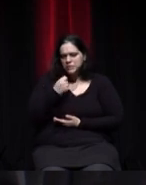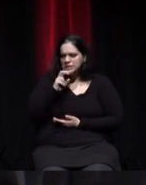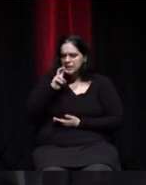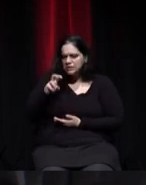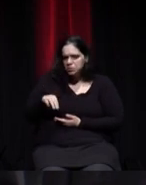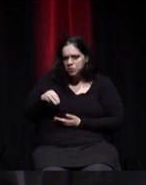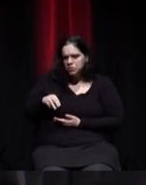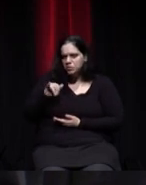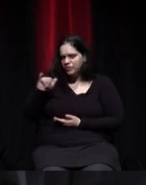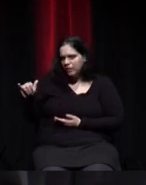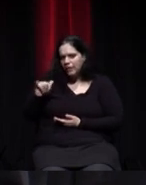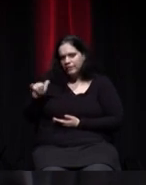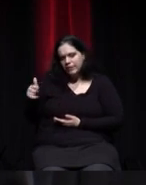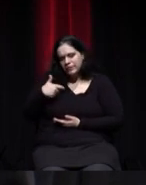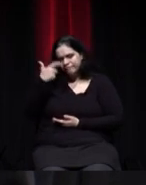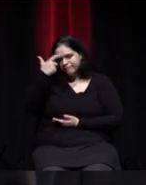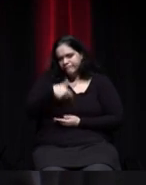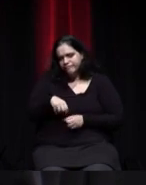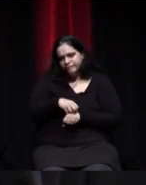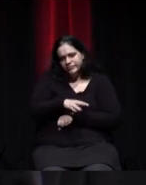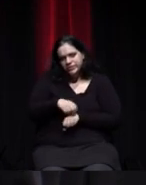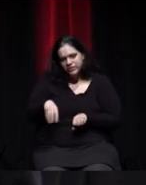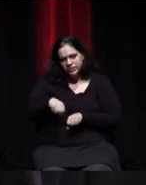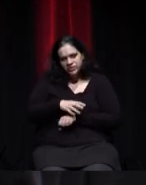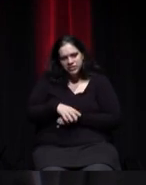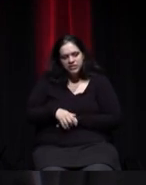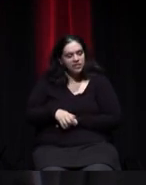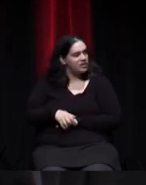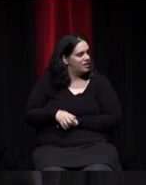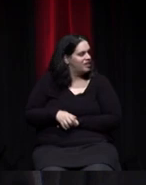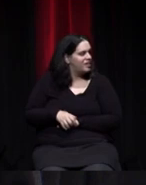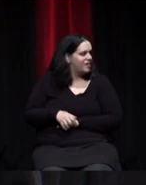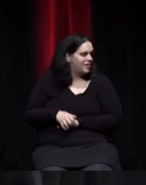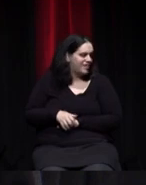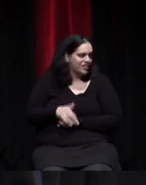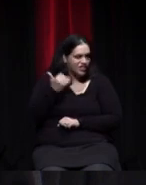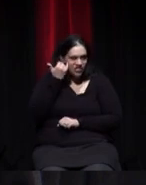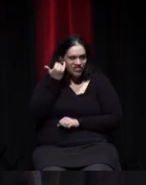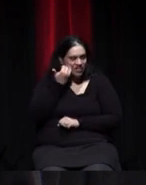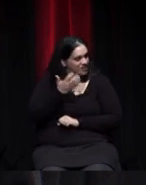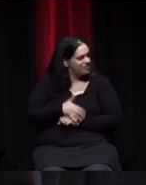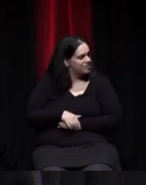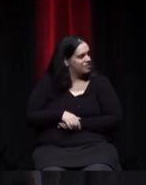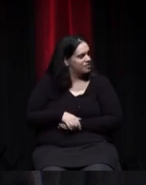it's a boring part of mediating, despite my loving mediating this. It's great.